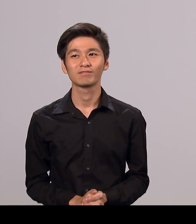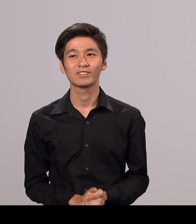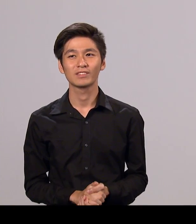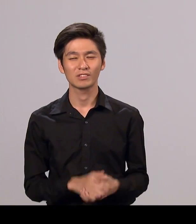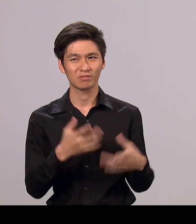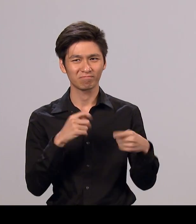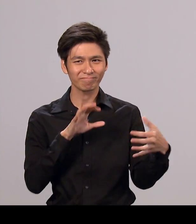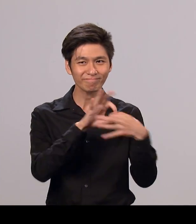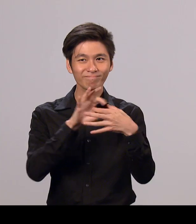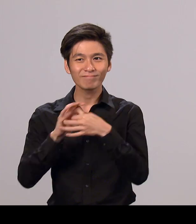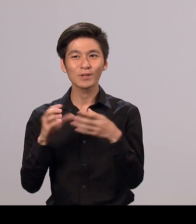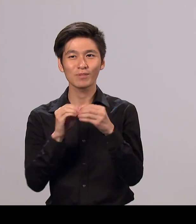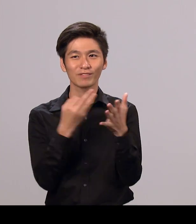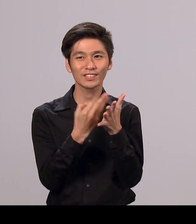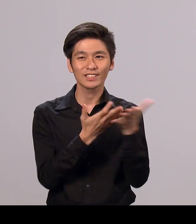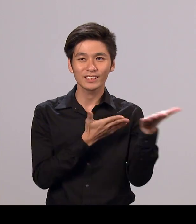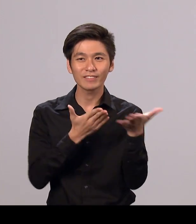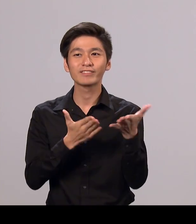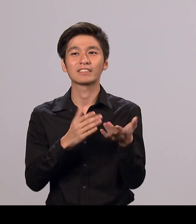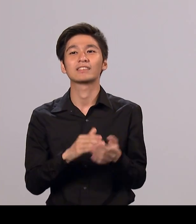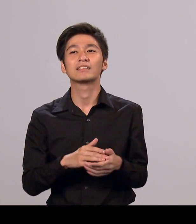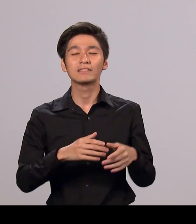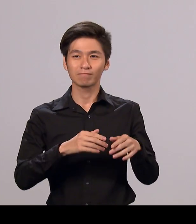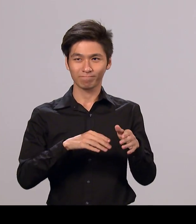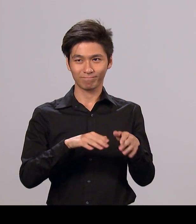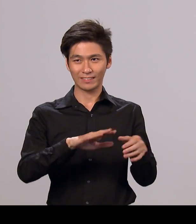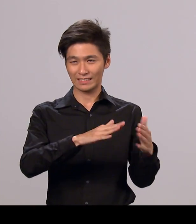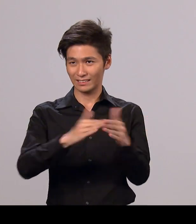clean technology, working with China on One Belt, One Road,